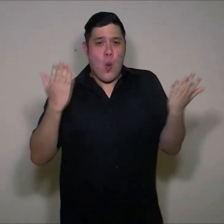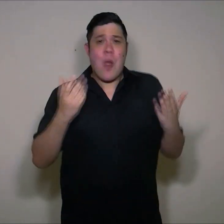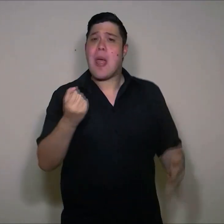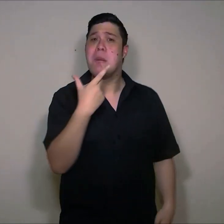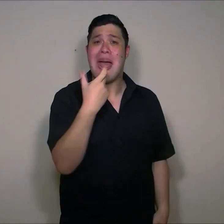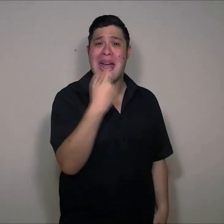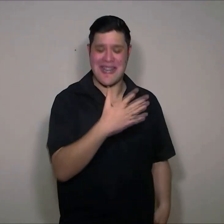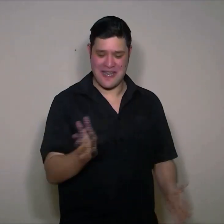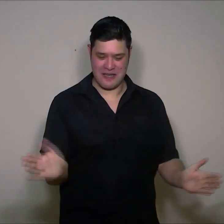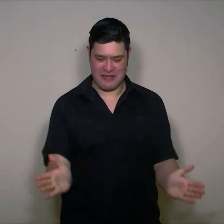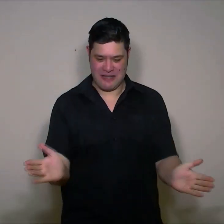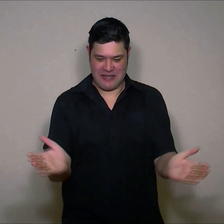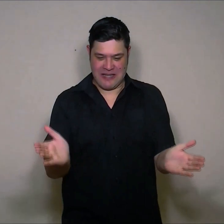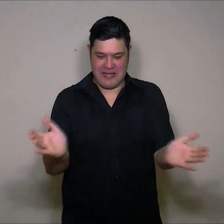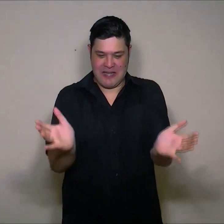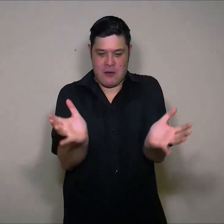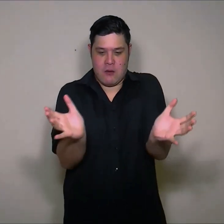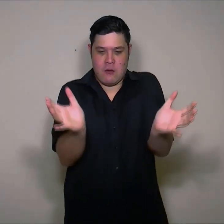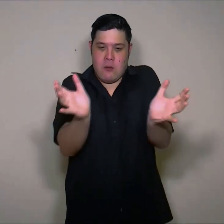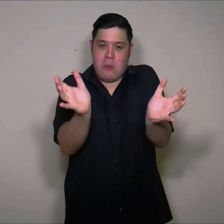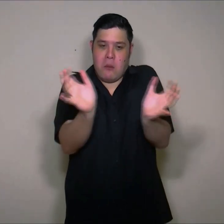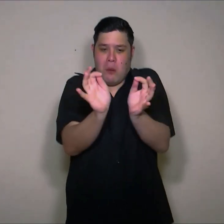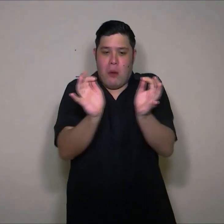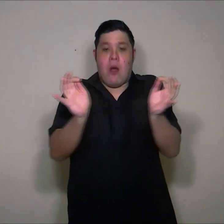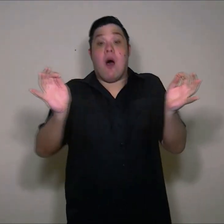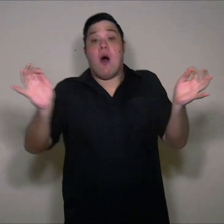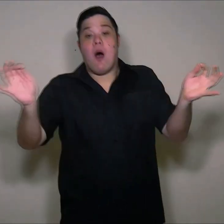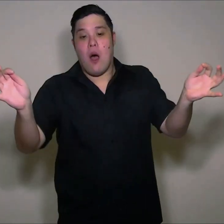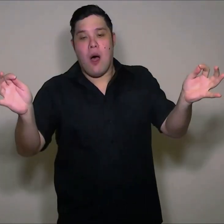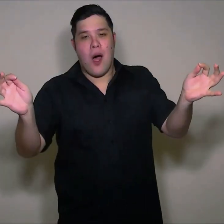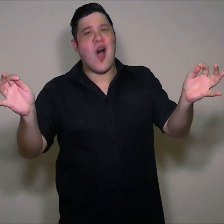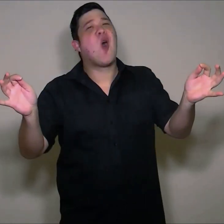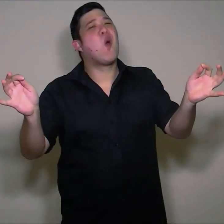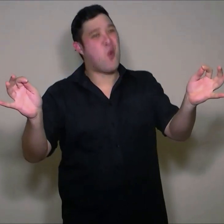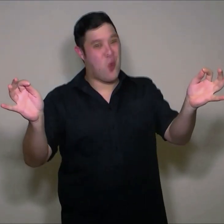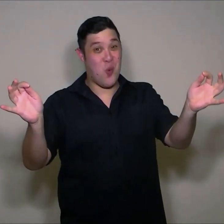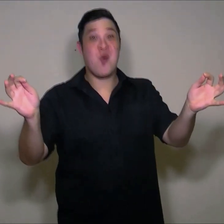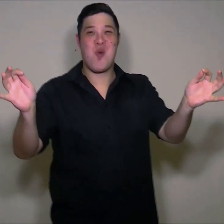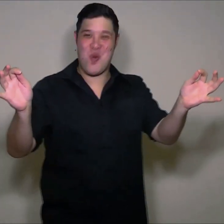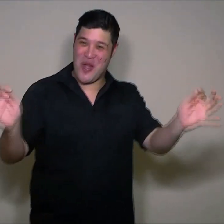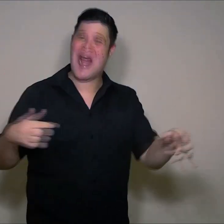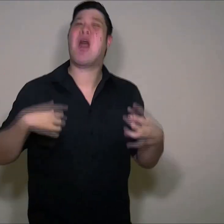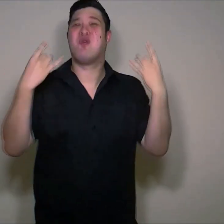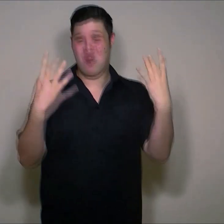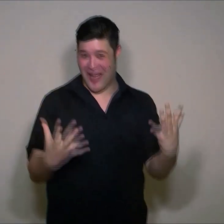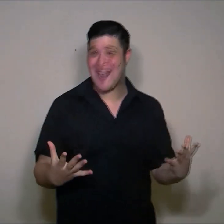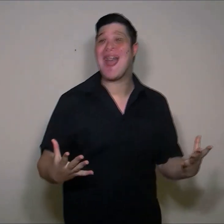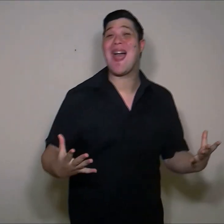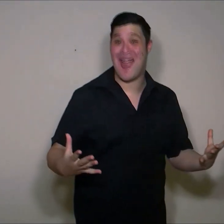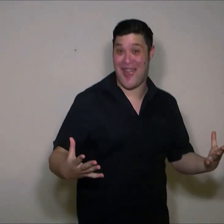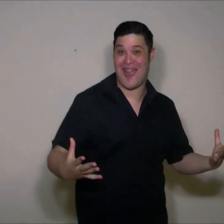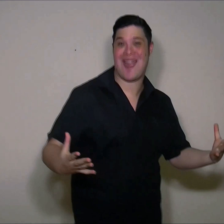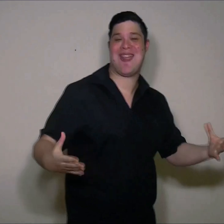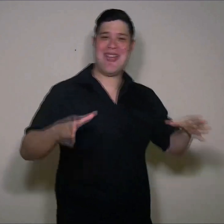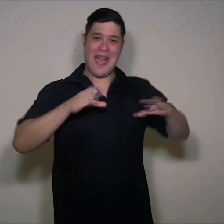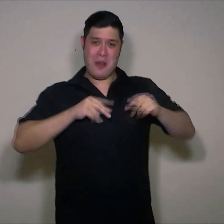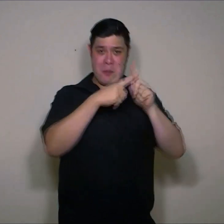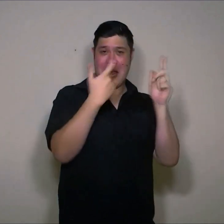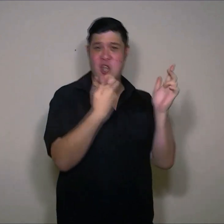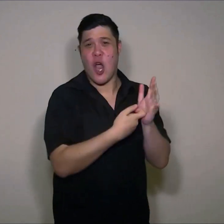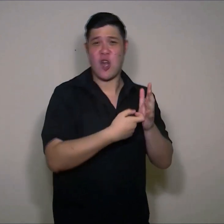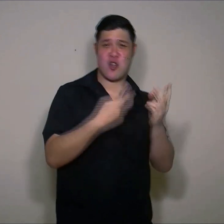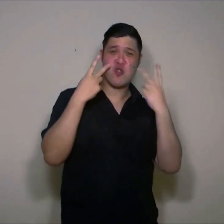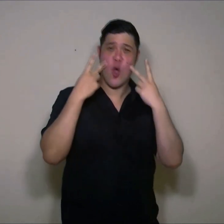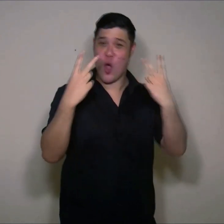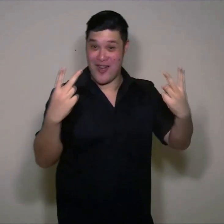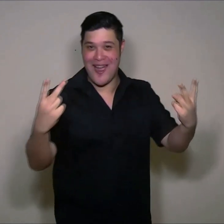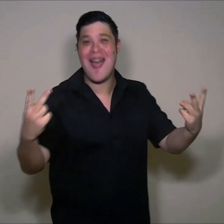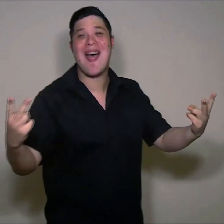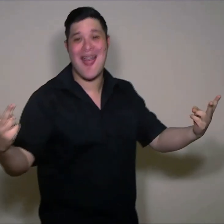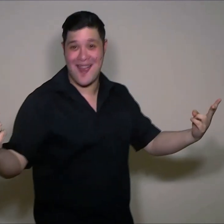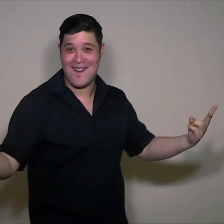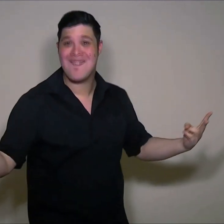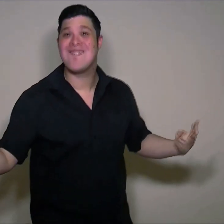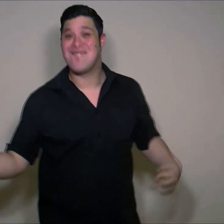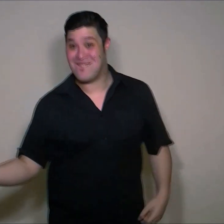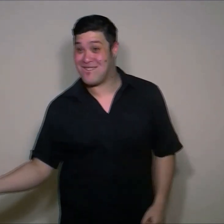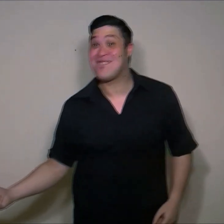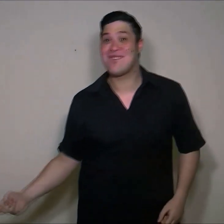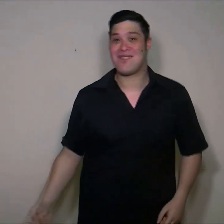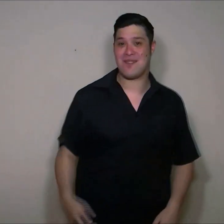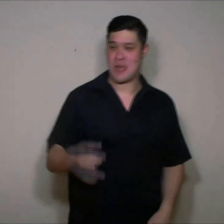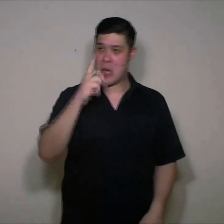Baby i need the antidote, you're hiding under that white lab coat Yes i'm ready to take Doctor's orders